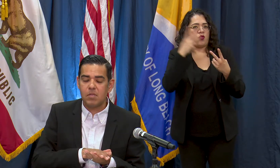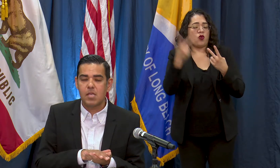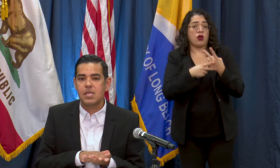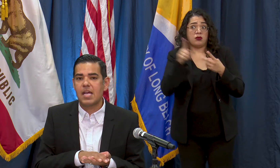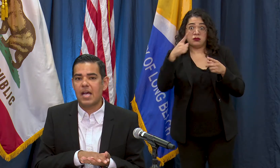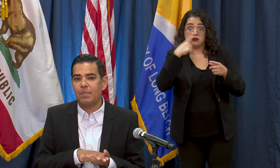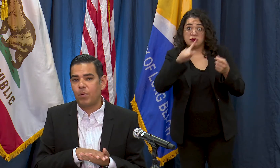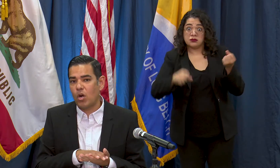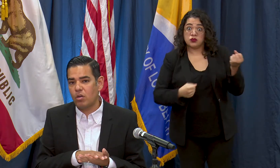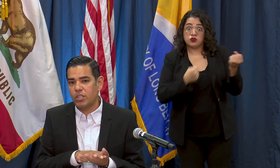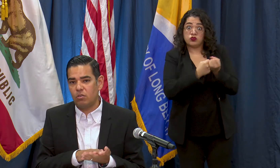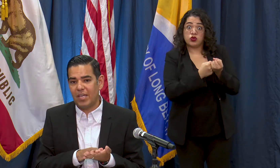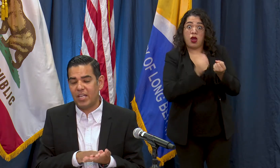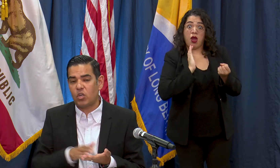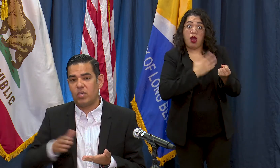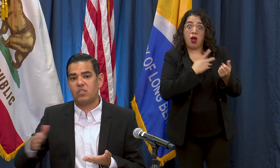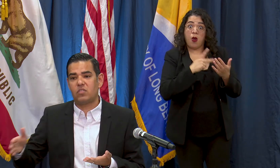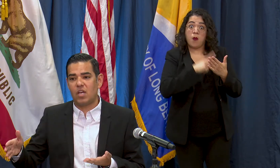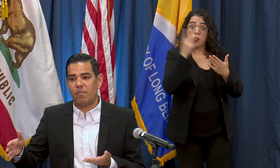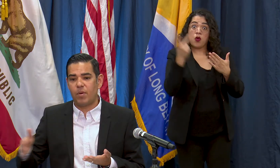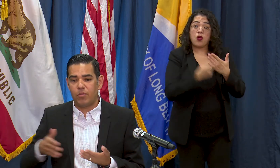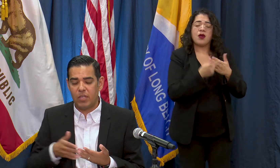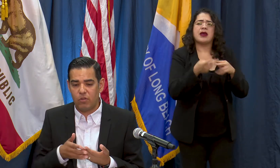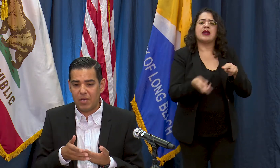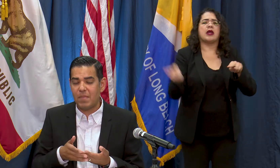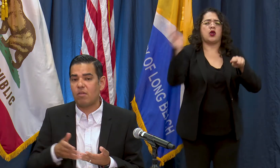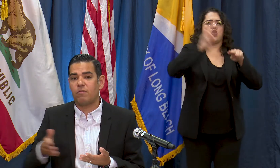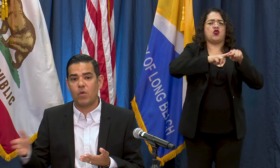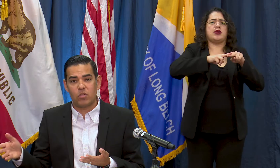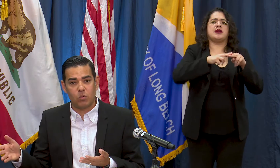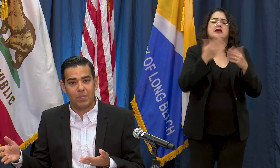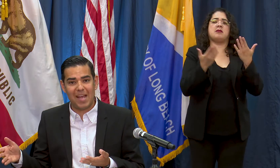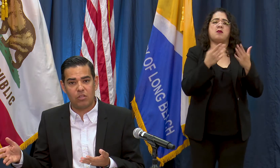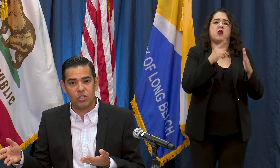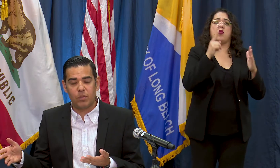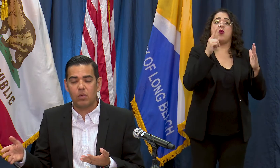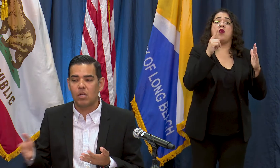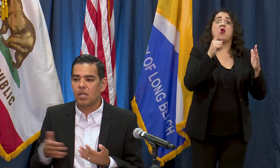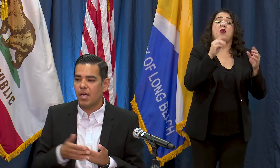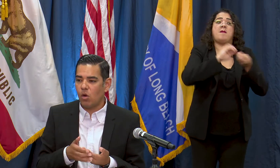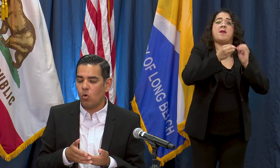and partner to increase both either the amount of folks it would be eligible or